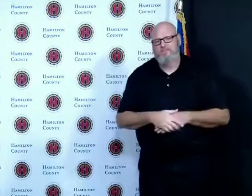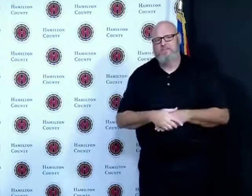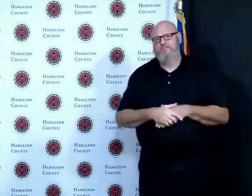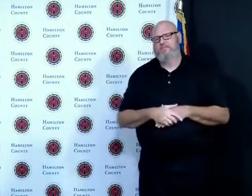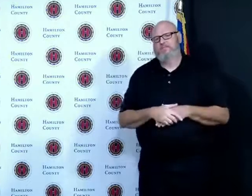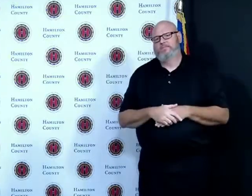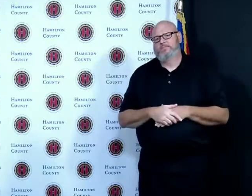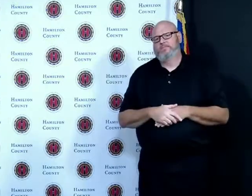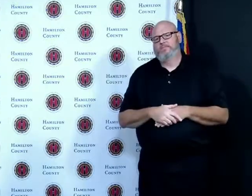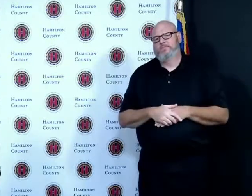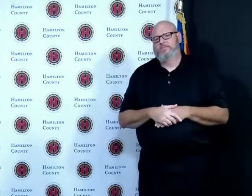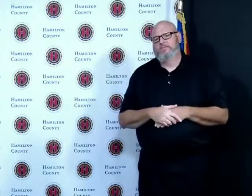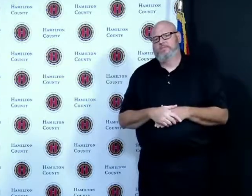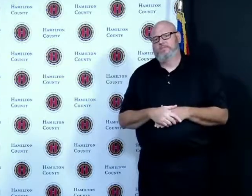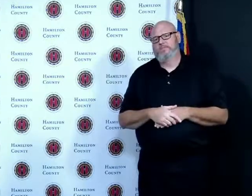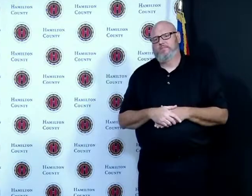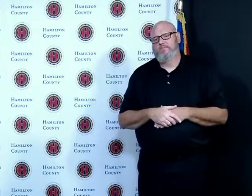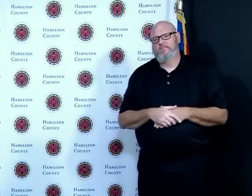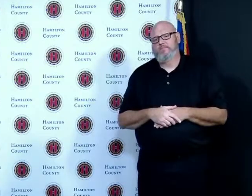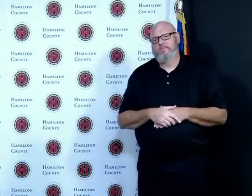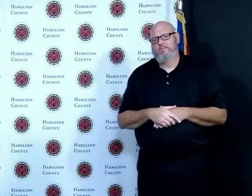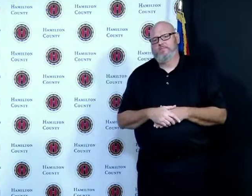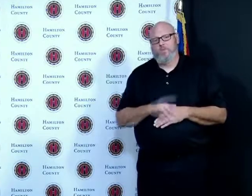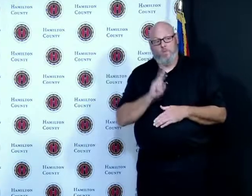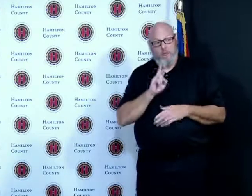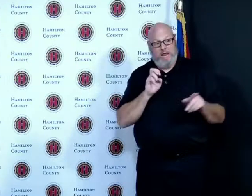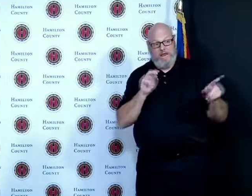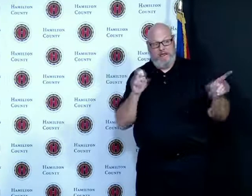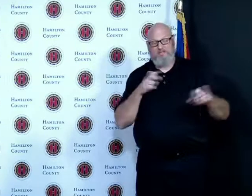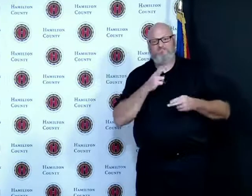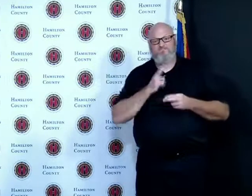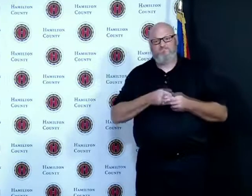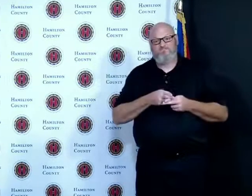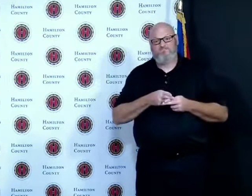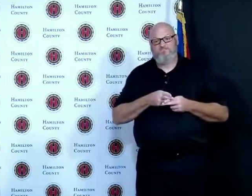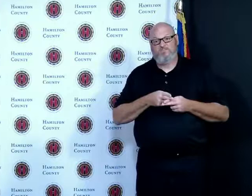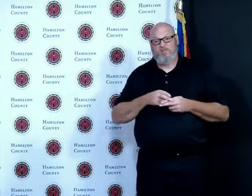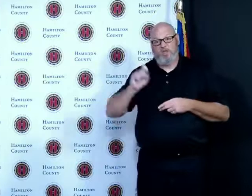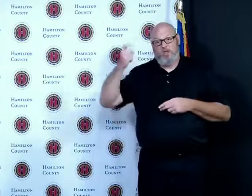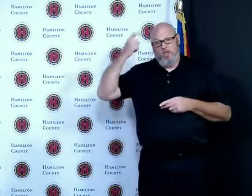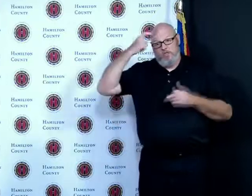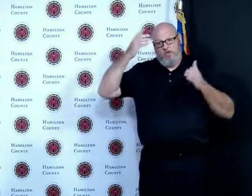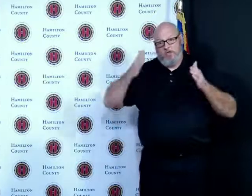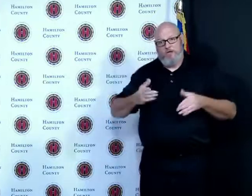by which the Governor is you know he's thinking through this eligibility piece and so while we